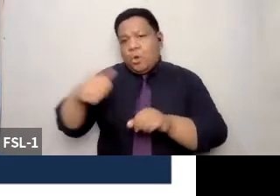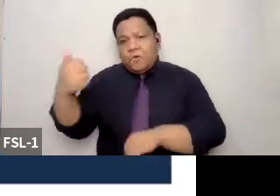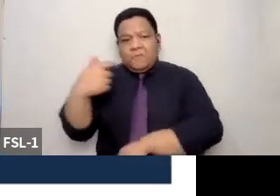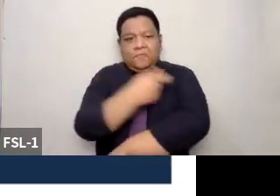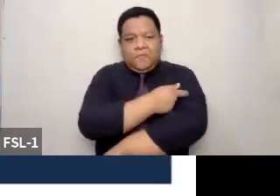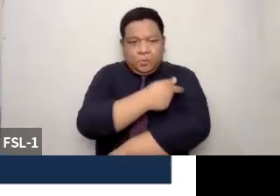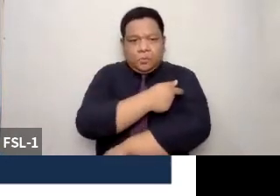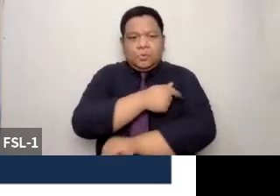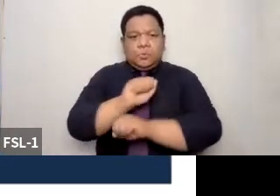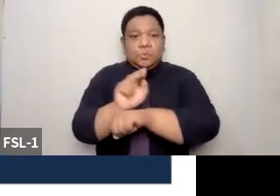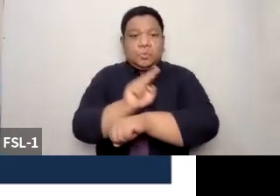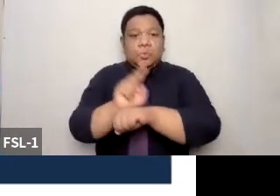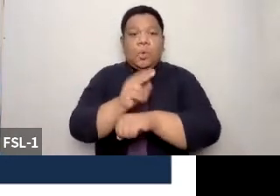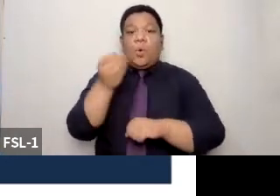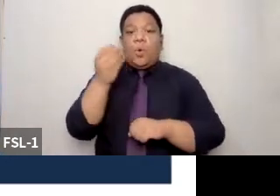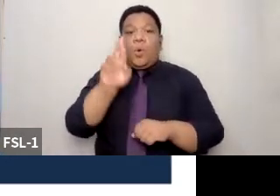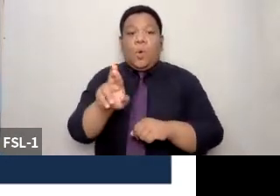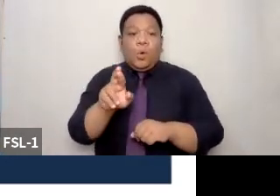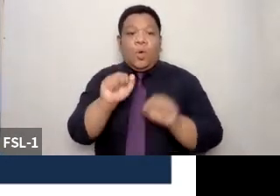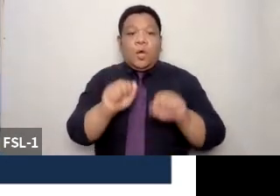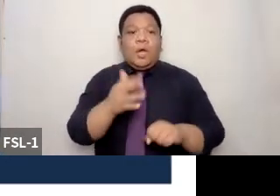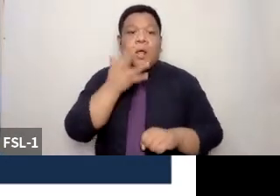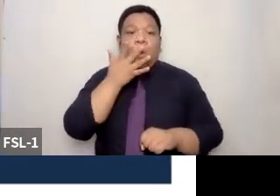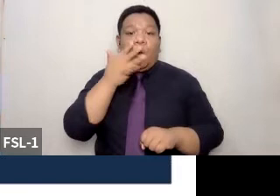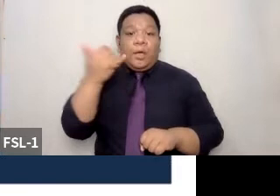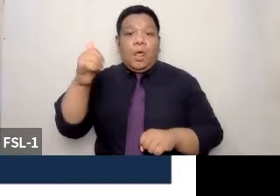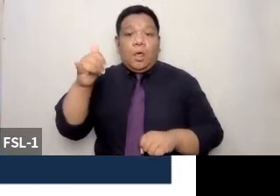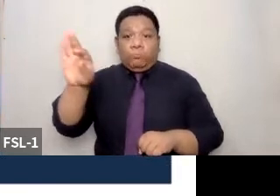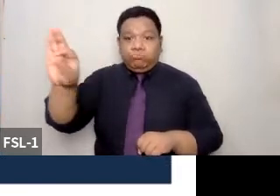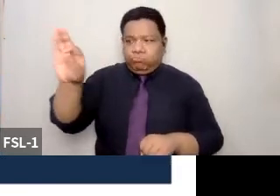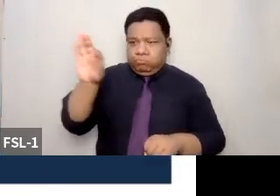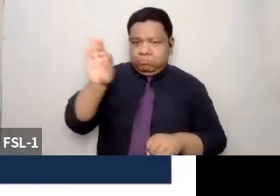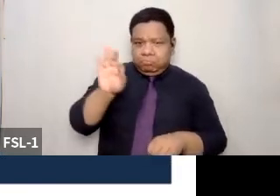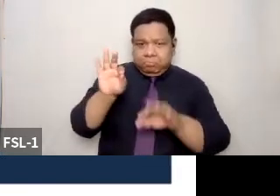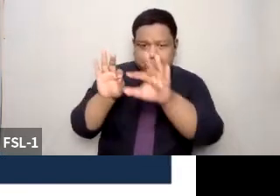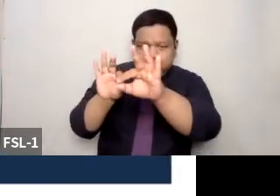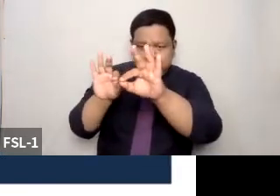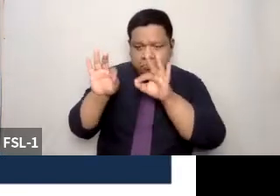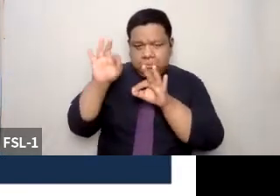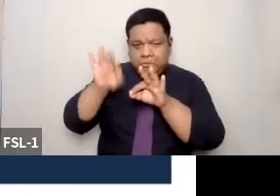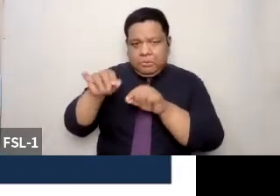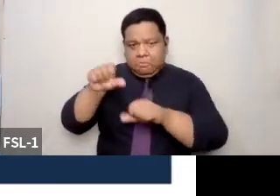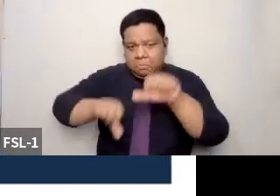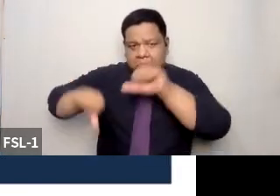Or it can also be the color yellow strings of the virus only are added to the vaccines.